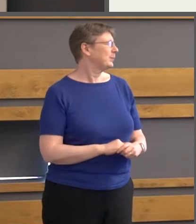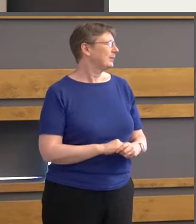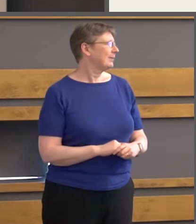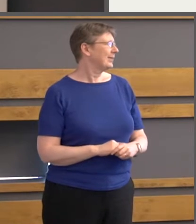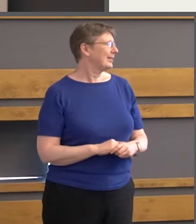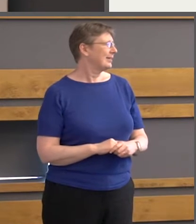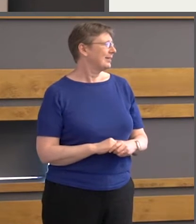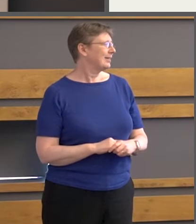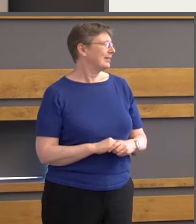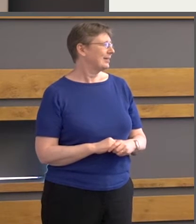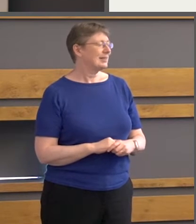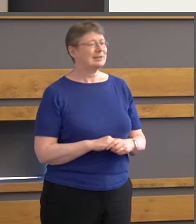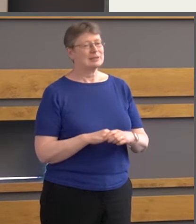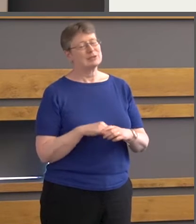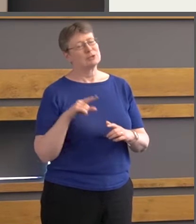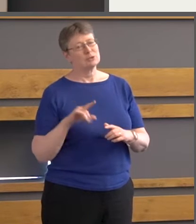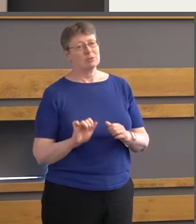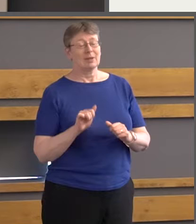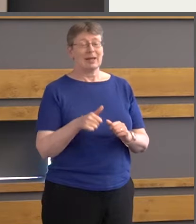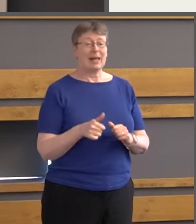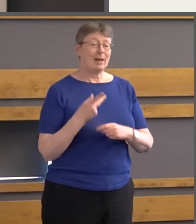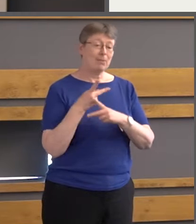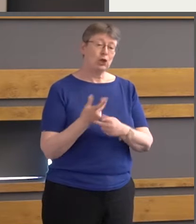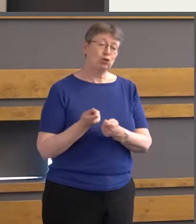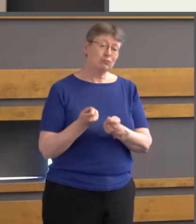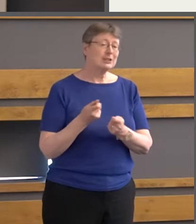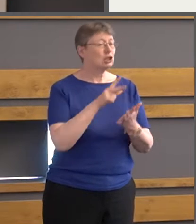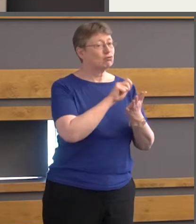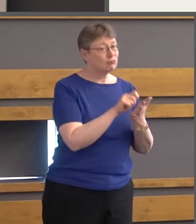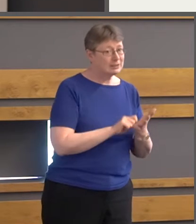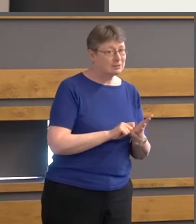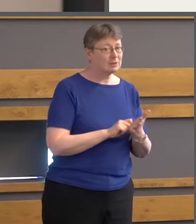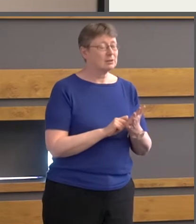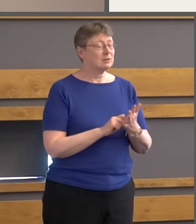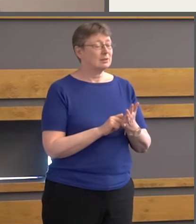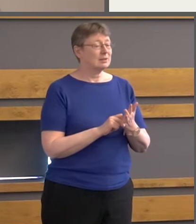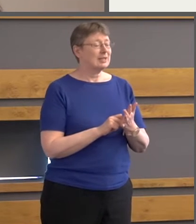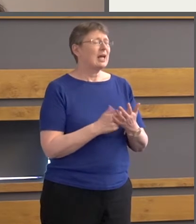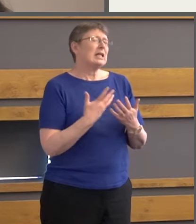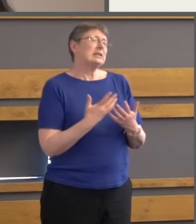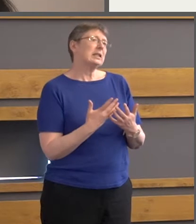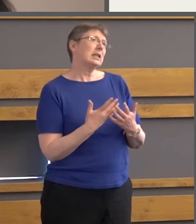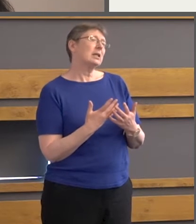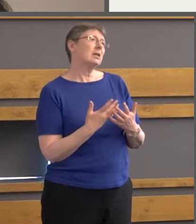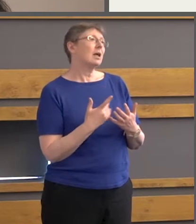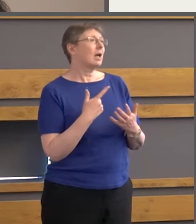So yeah, following Meredith's introduction, I'm a curator and a writer, and today I want to speak to Swapnaa's work